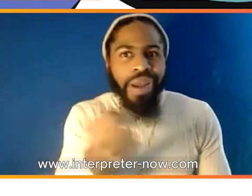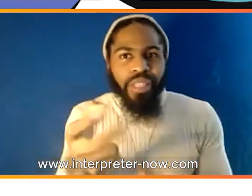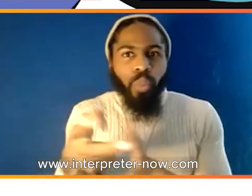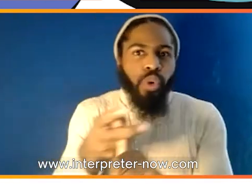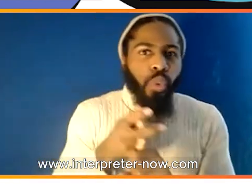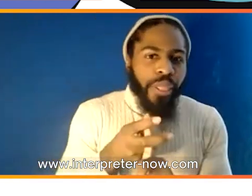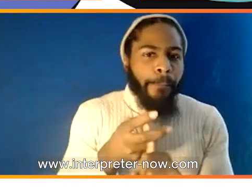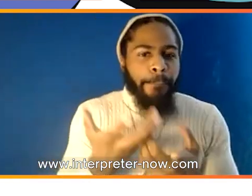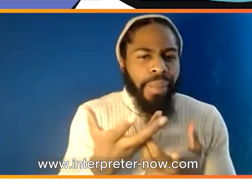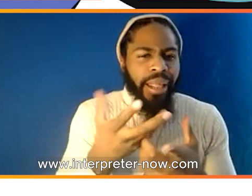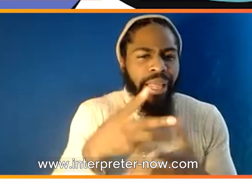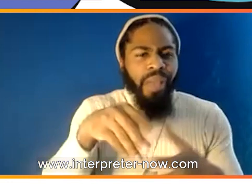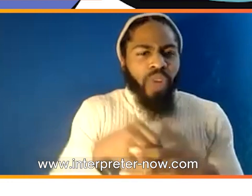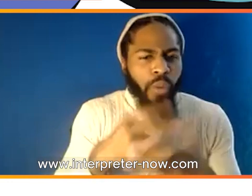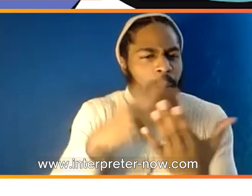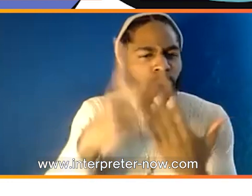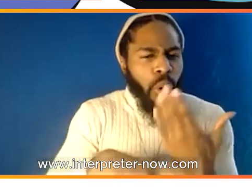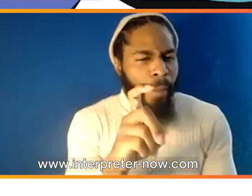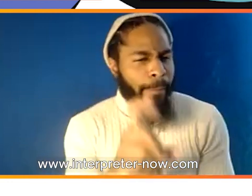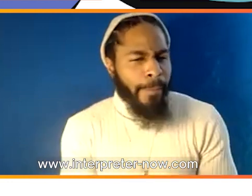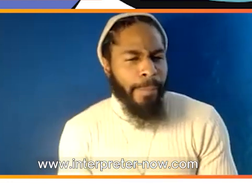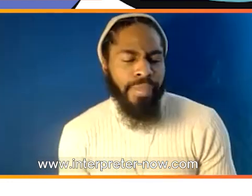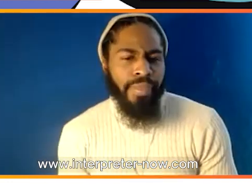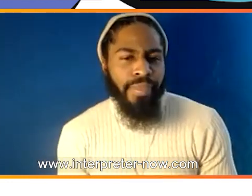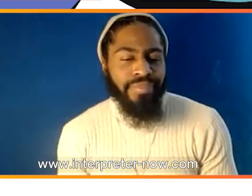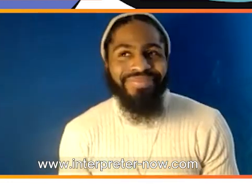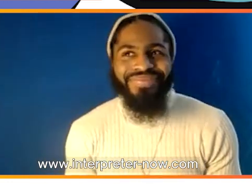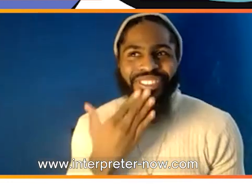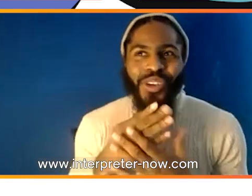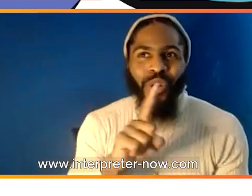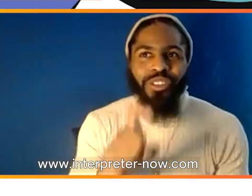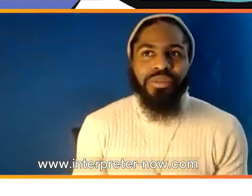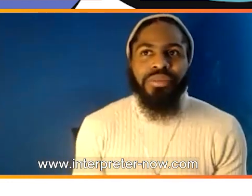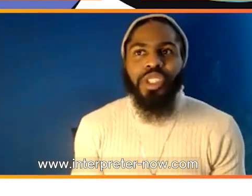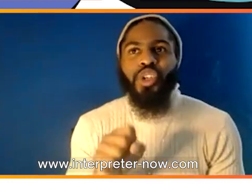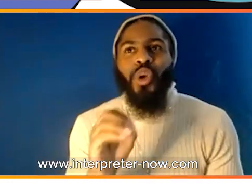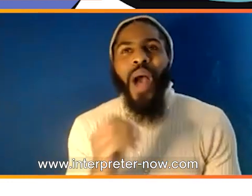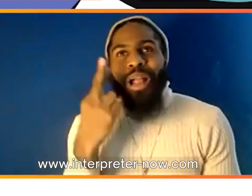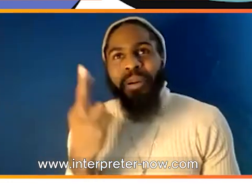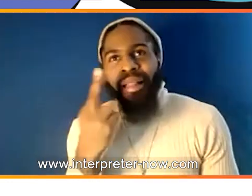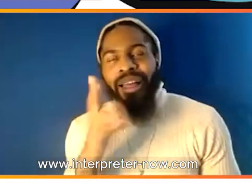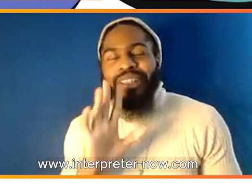That's a great question. Where I'll start is that one thing I've had to realize